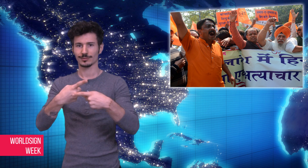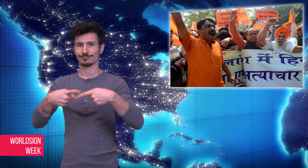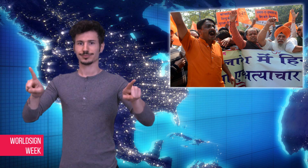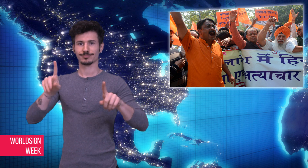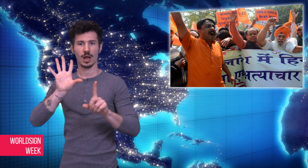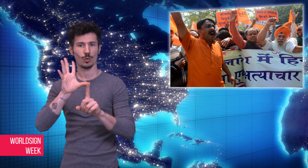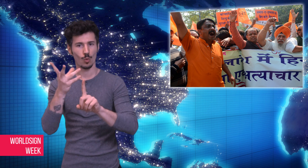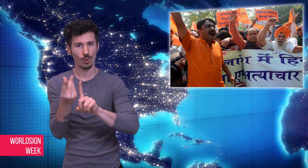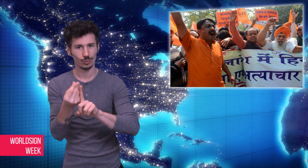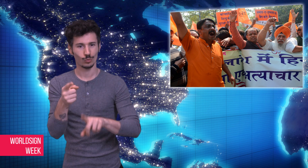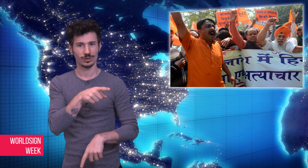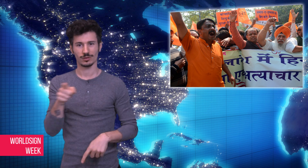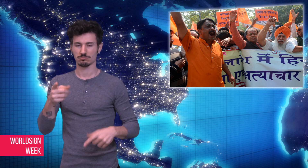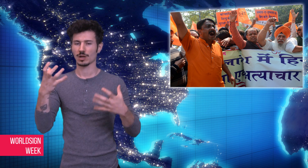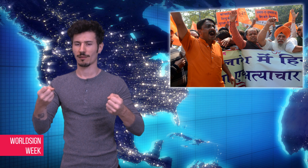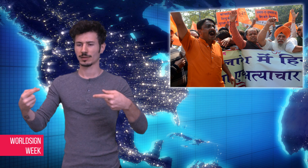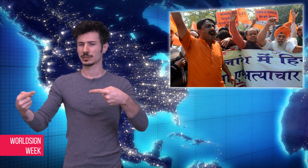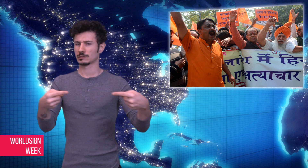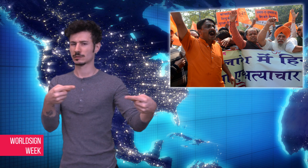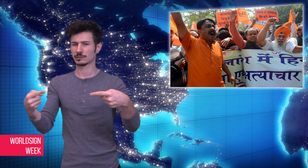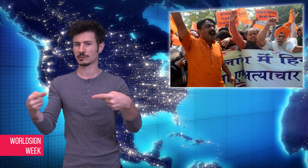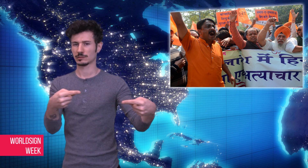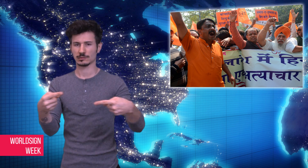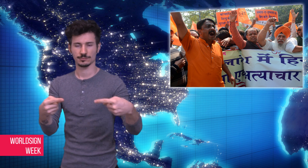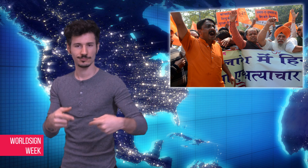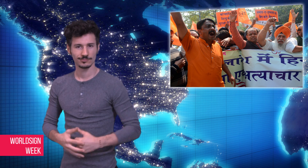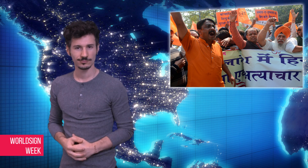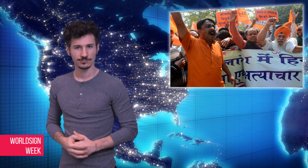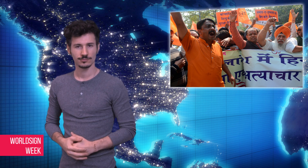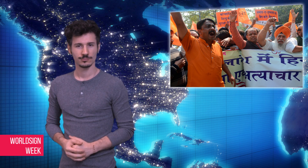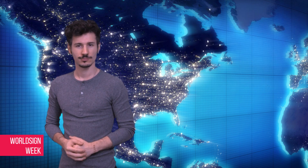there are religion and culture conflicts.